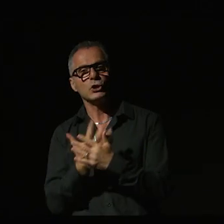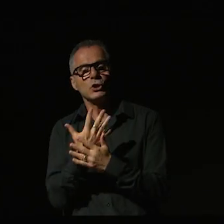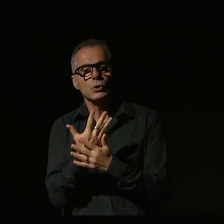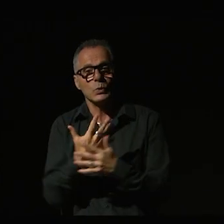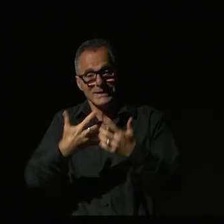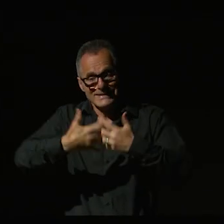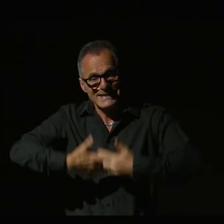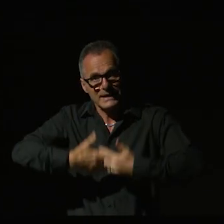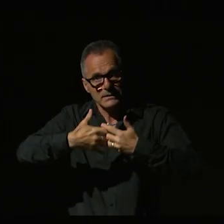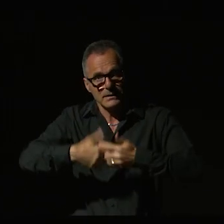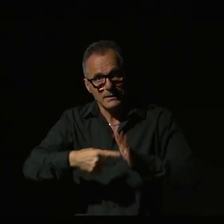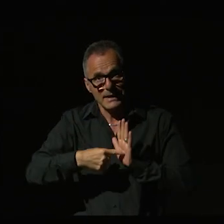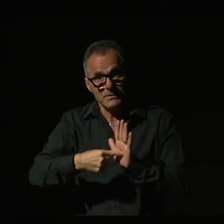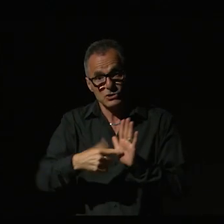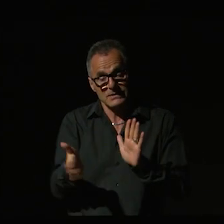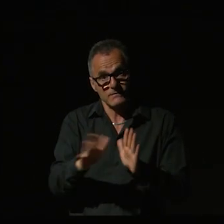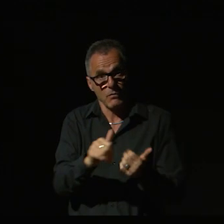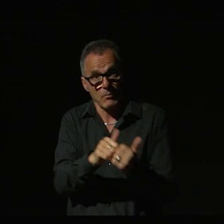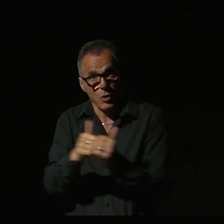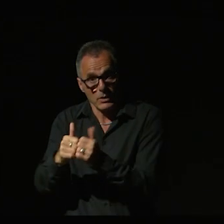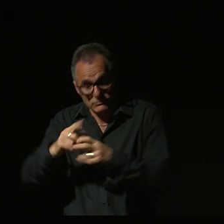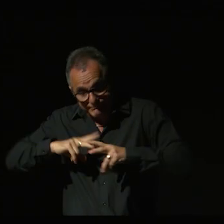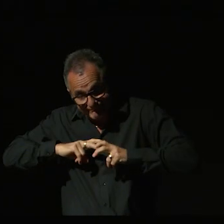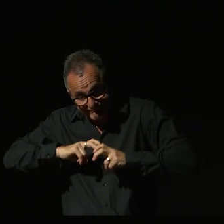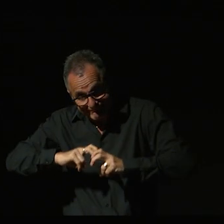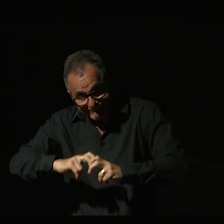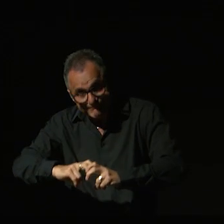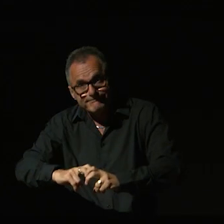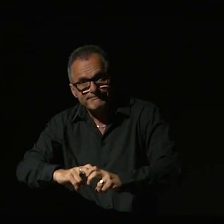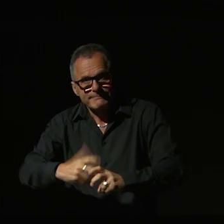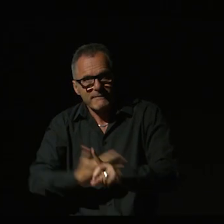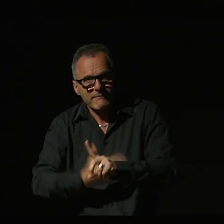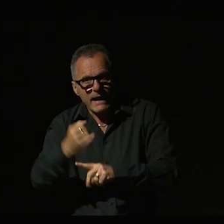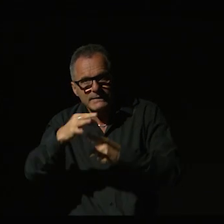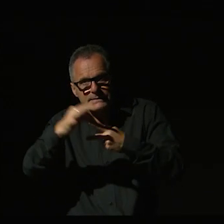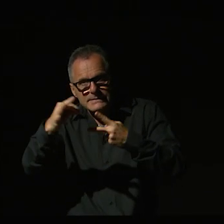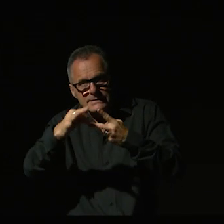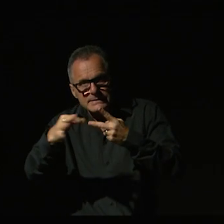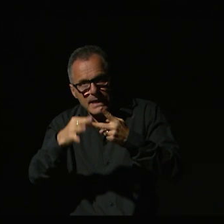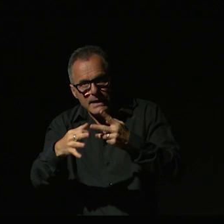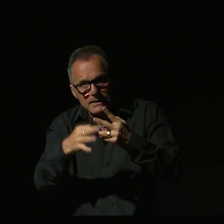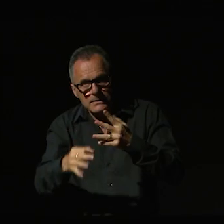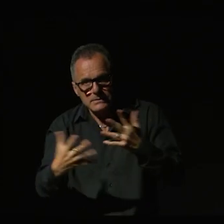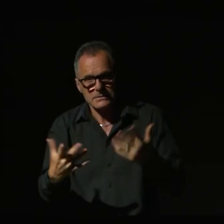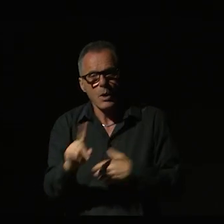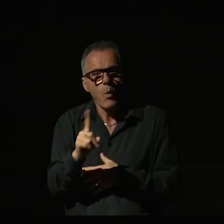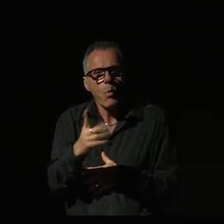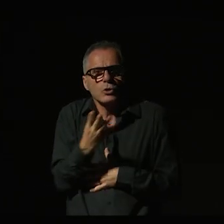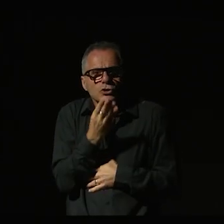that colleagues in Italy have done of the frescoes in detail - you see how, one can even appreciate more